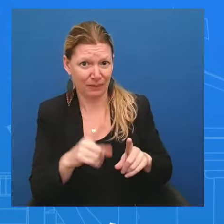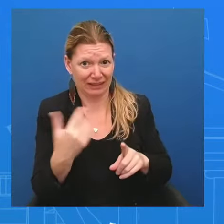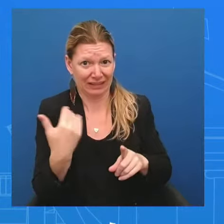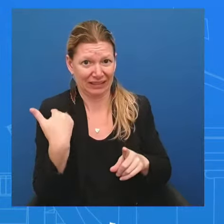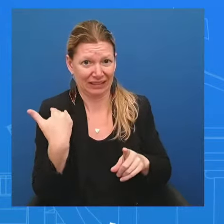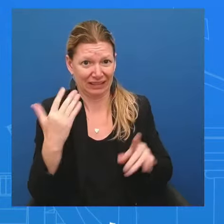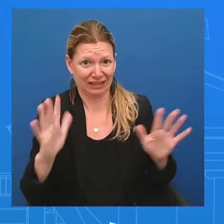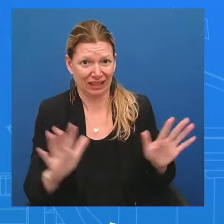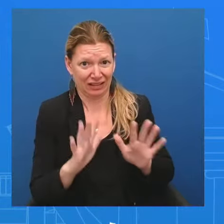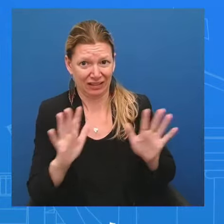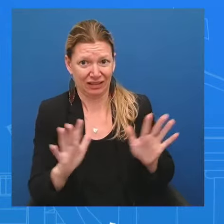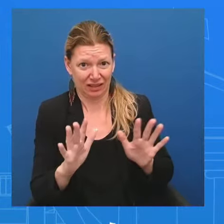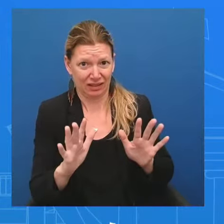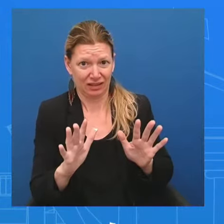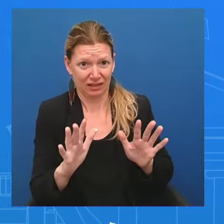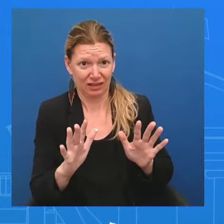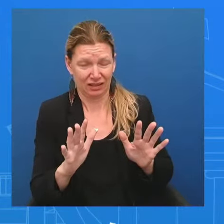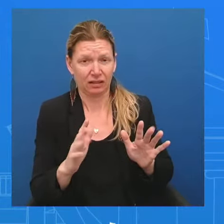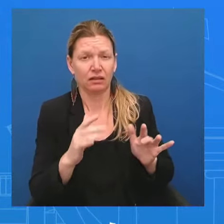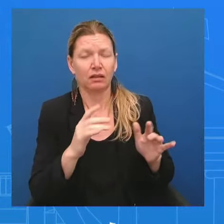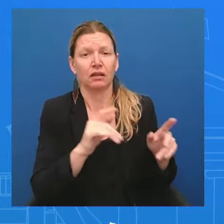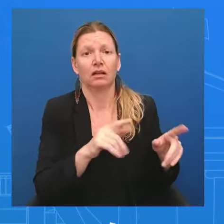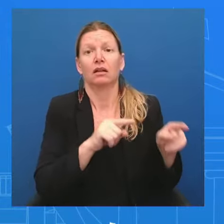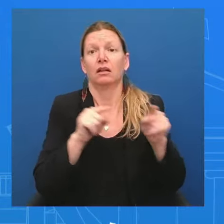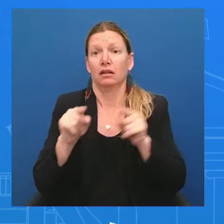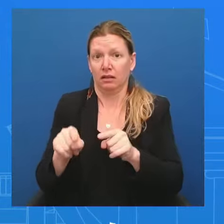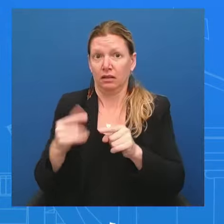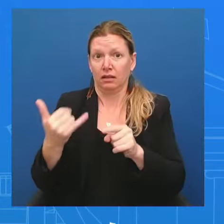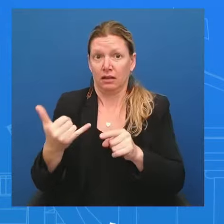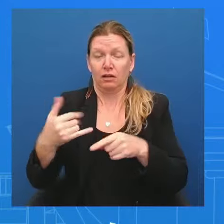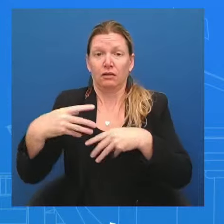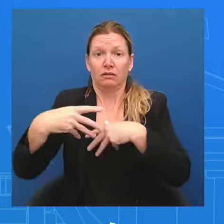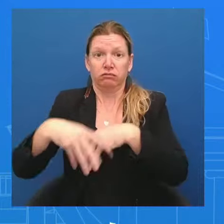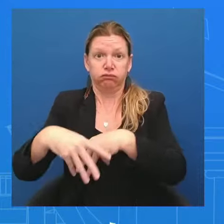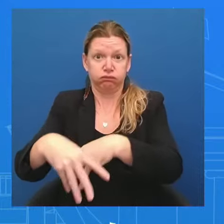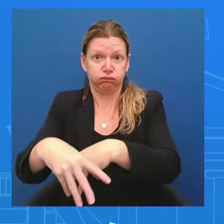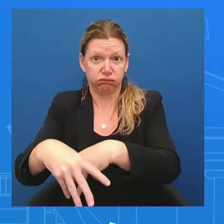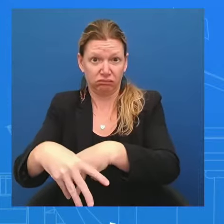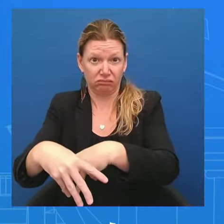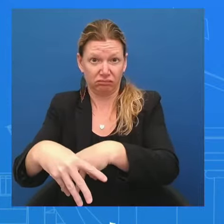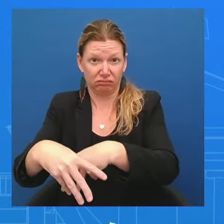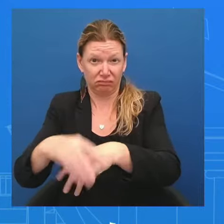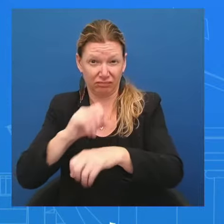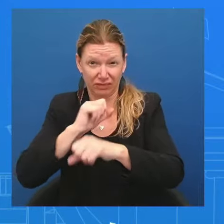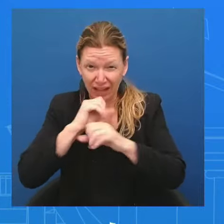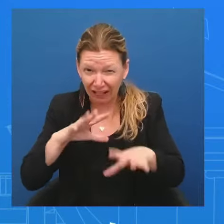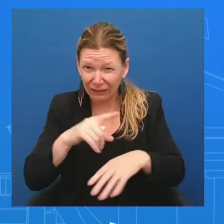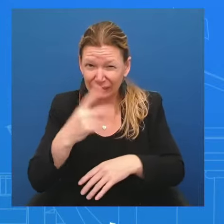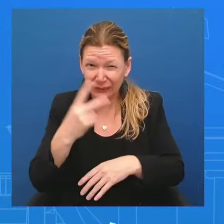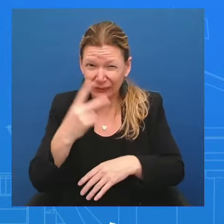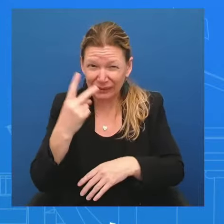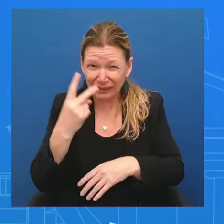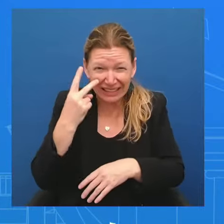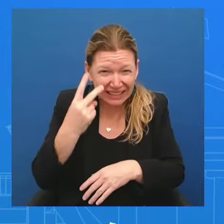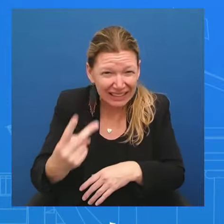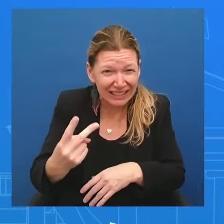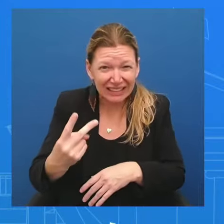since, there's nothing that you have seen thus far that would prompt a US withdrawal of more military assistance to --